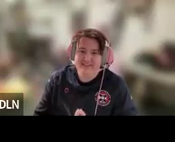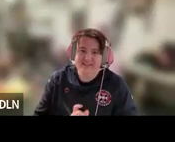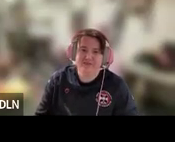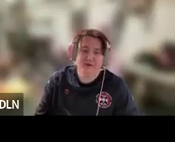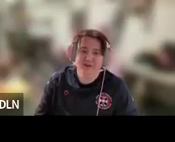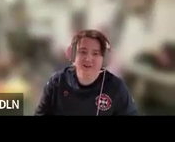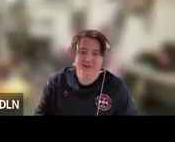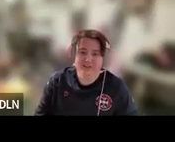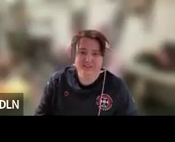missed anything super critical.